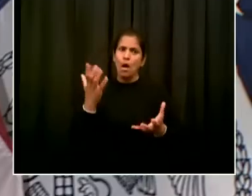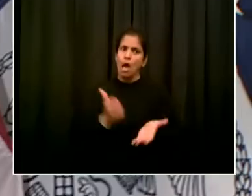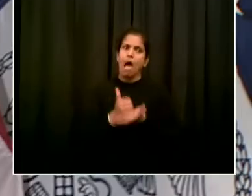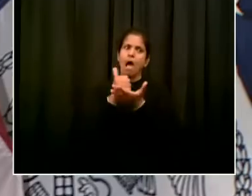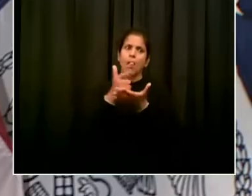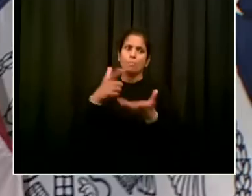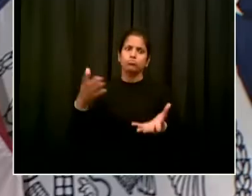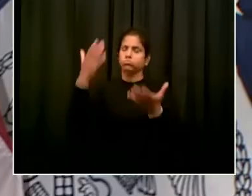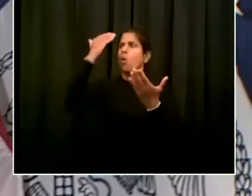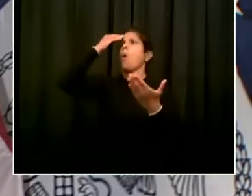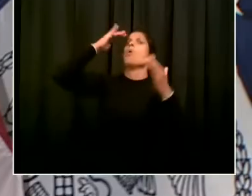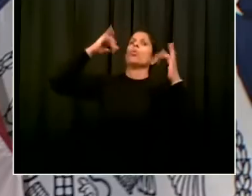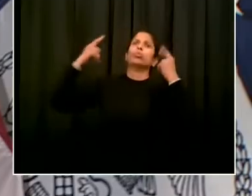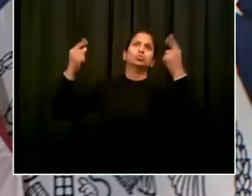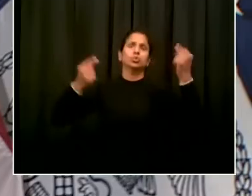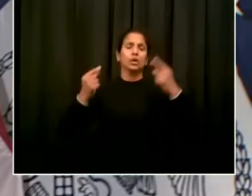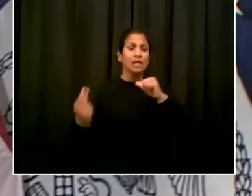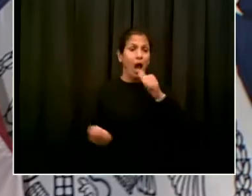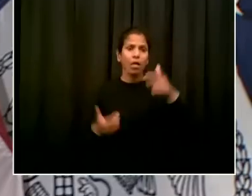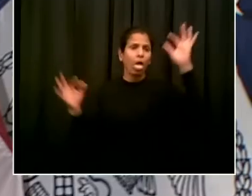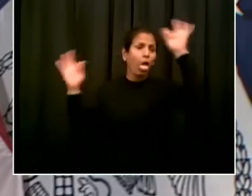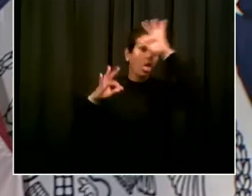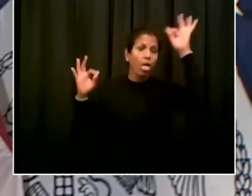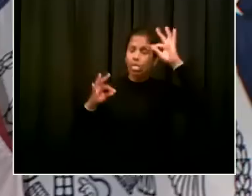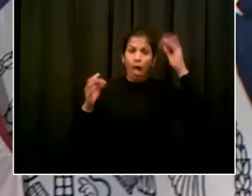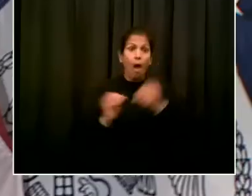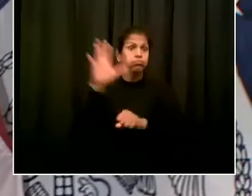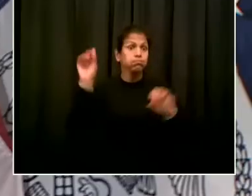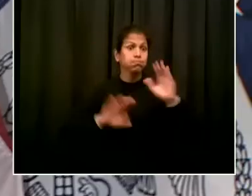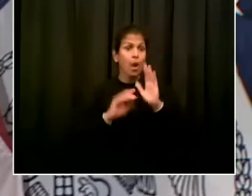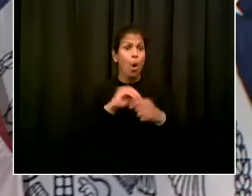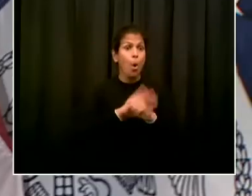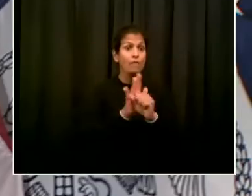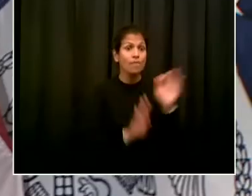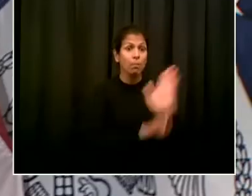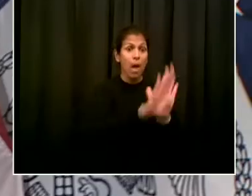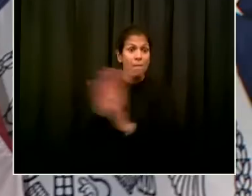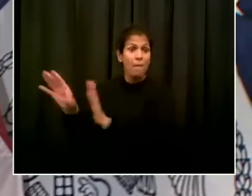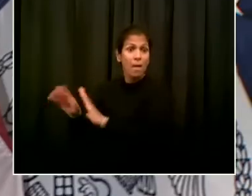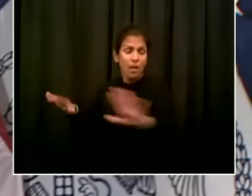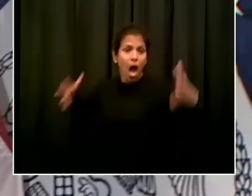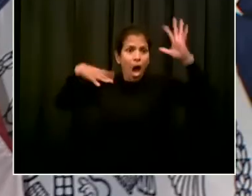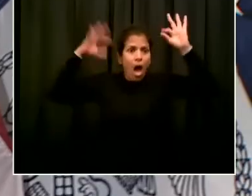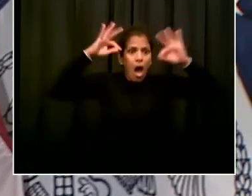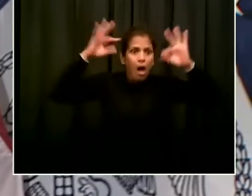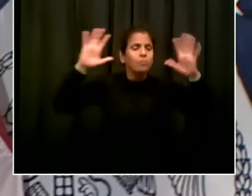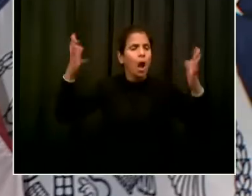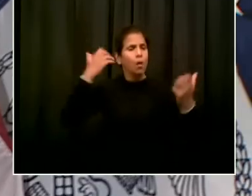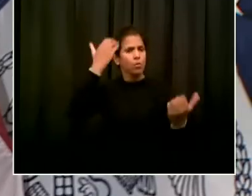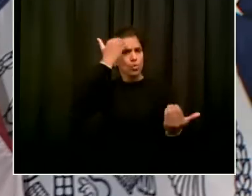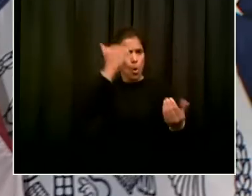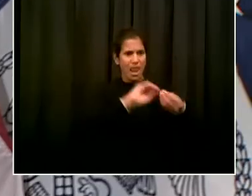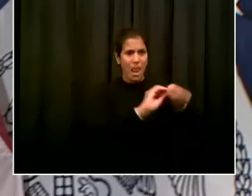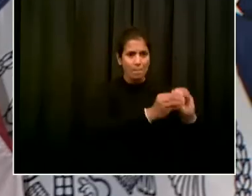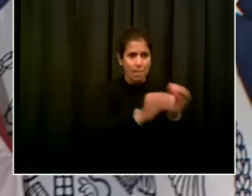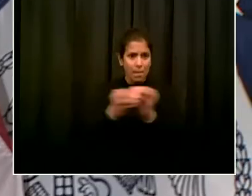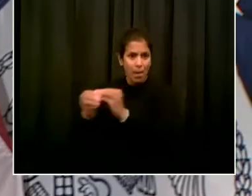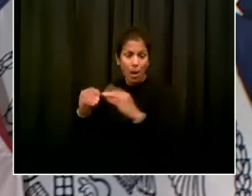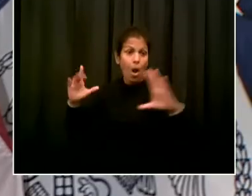IT'S A DIFFERENT CHALLENGE TO ADDRESS.